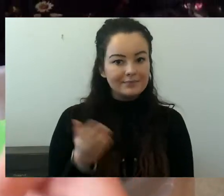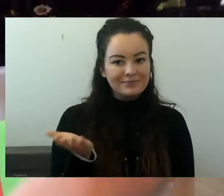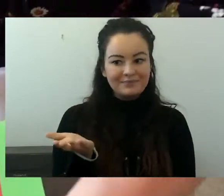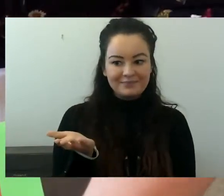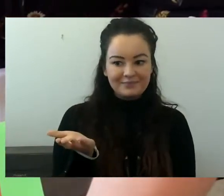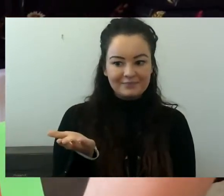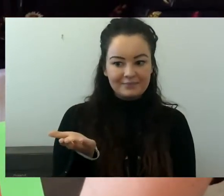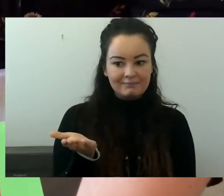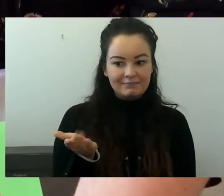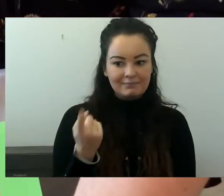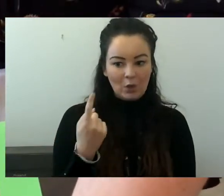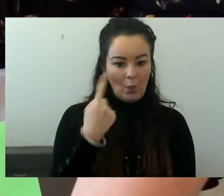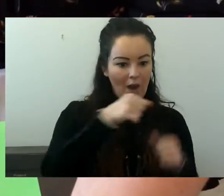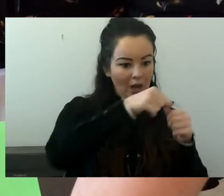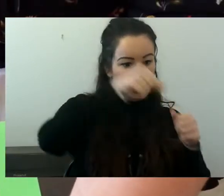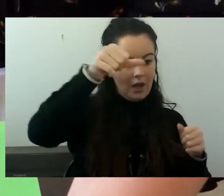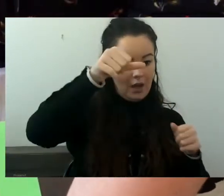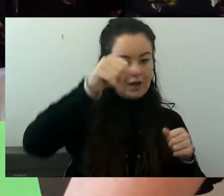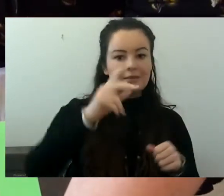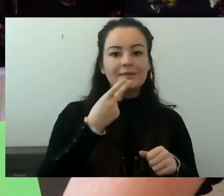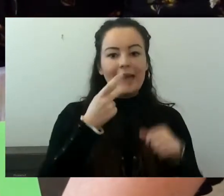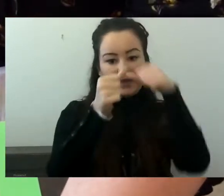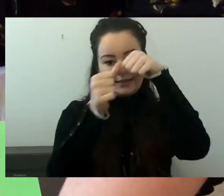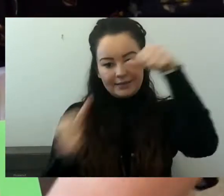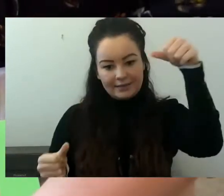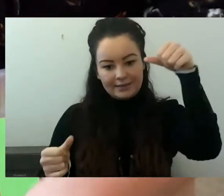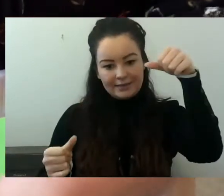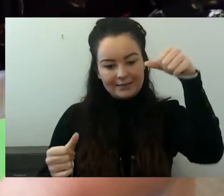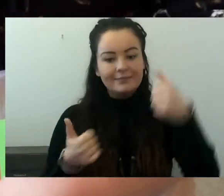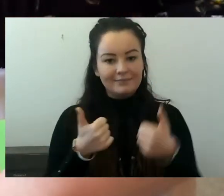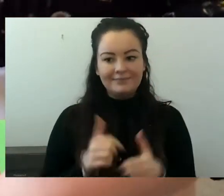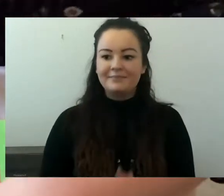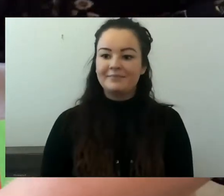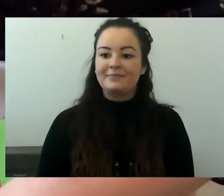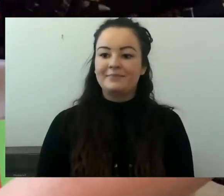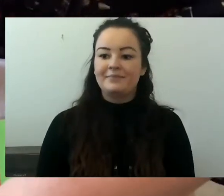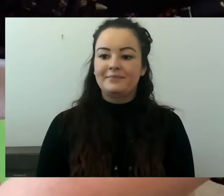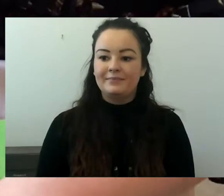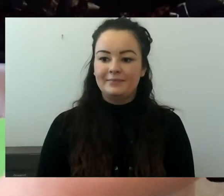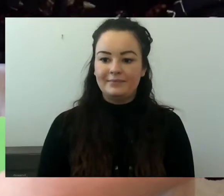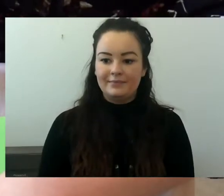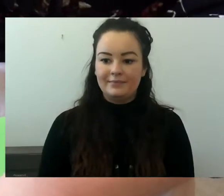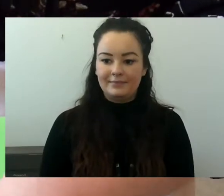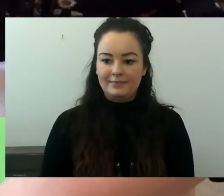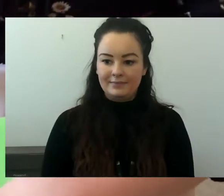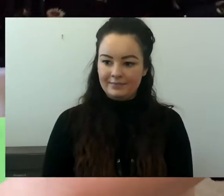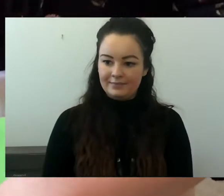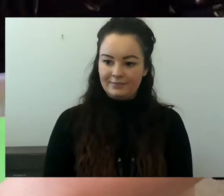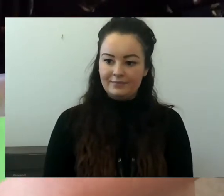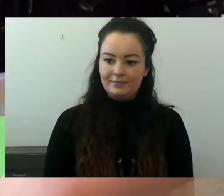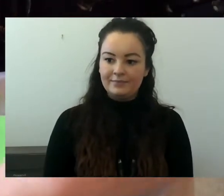one going up and one joining like this and we can really easily just rip it with our hands